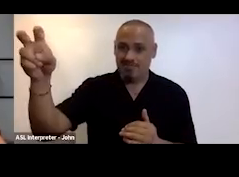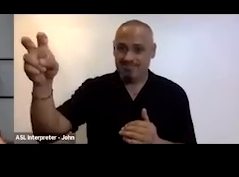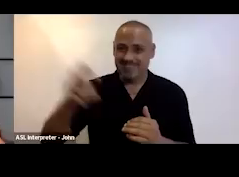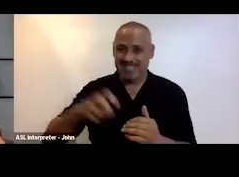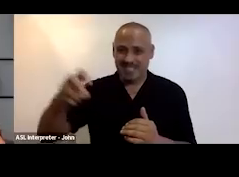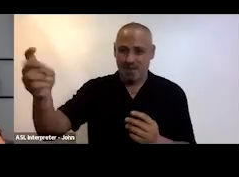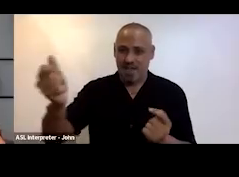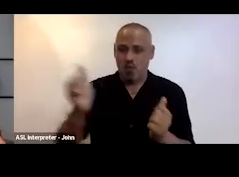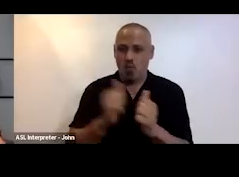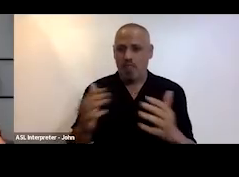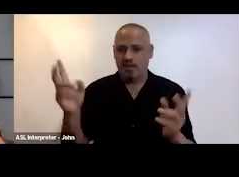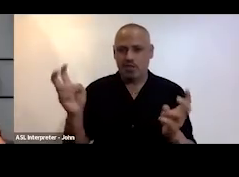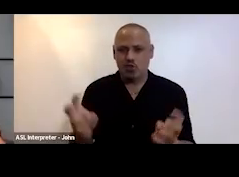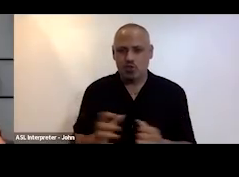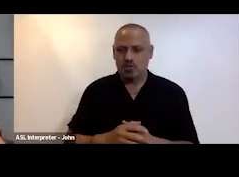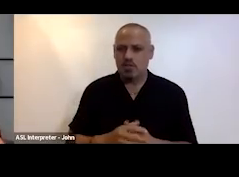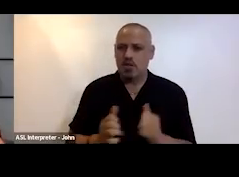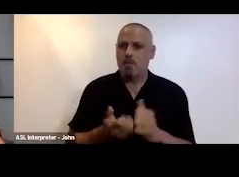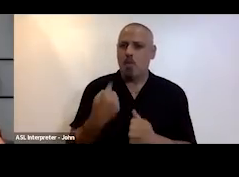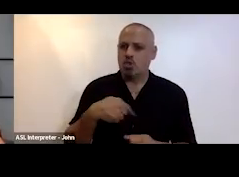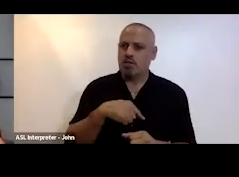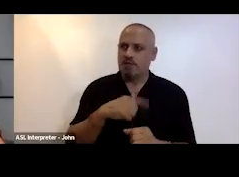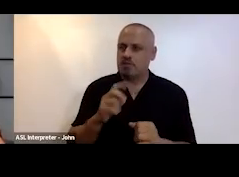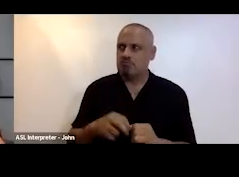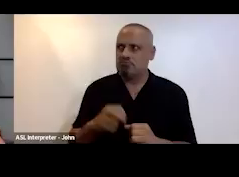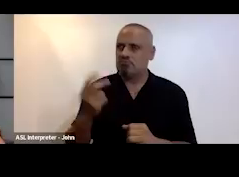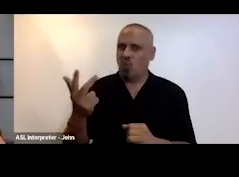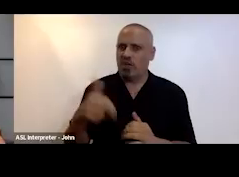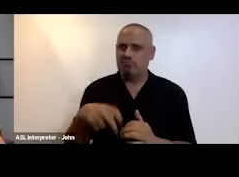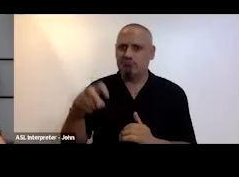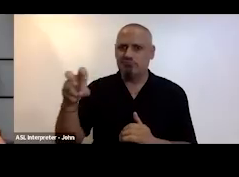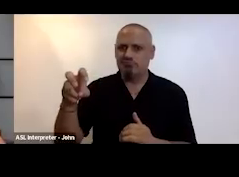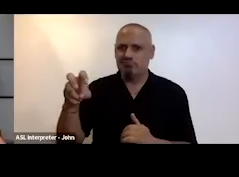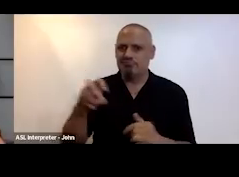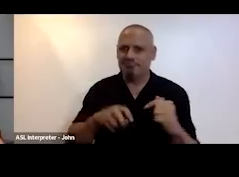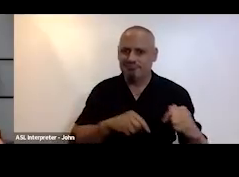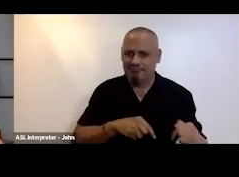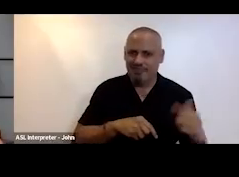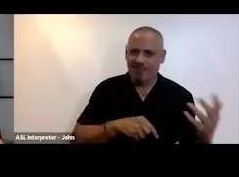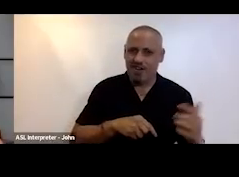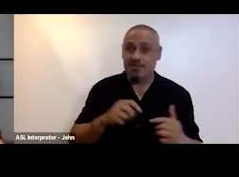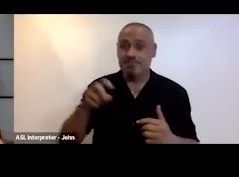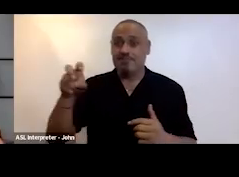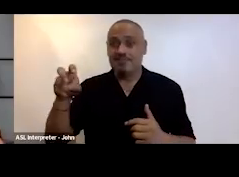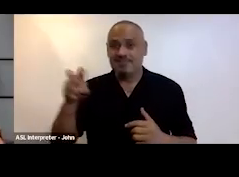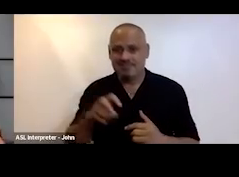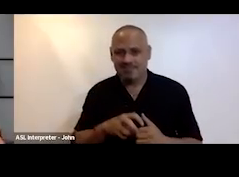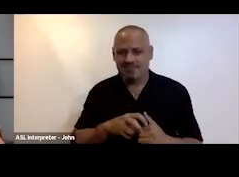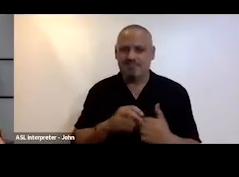without any issues. Most of us will go up three steps and fall down five. Go up two steps and fall down four.